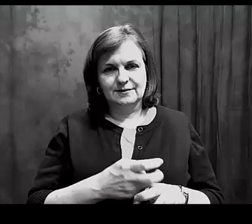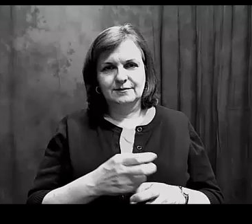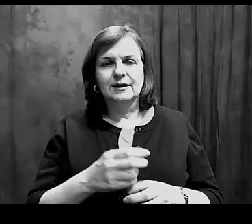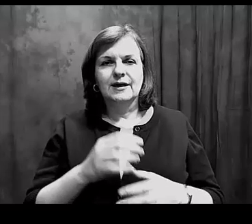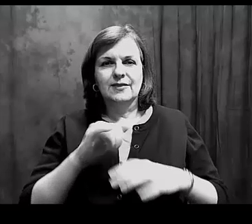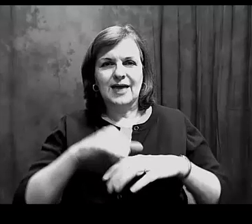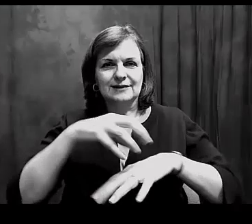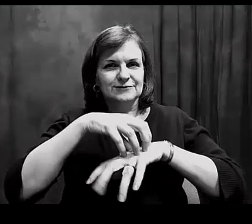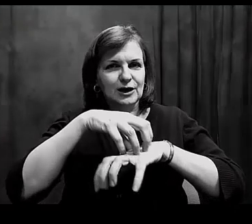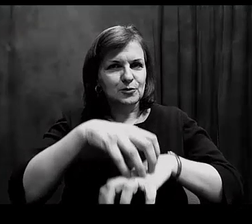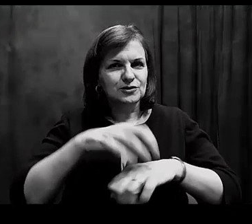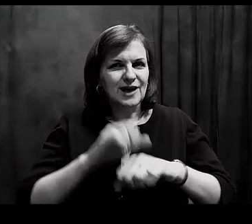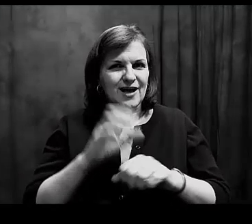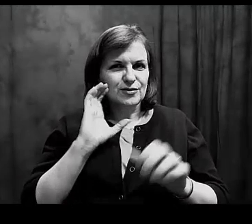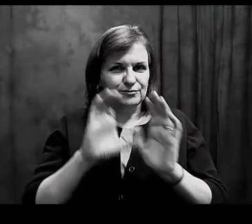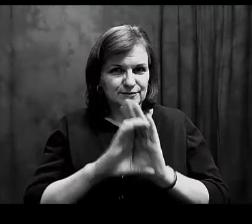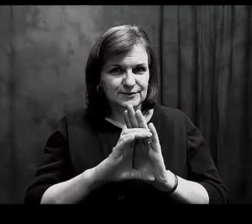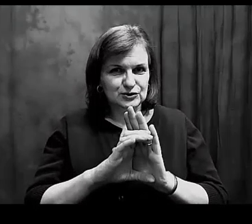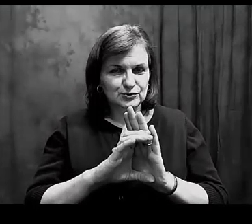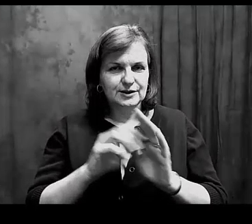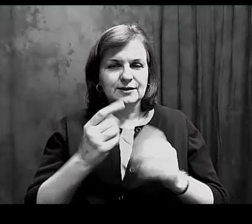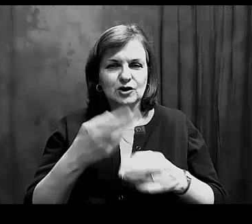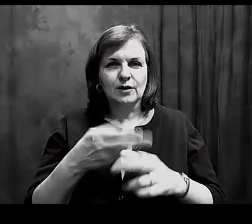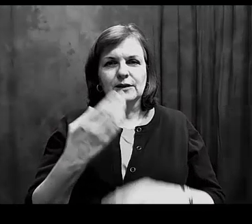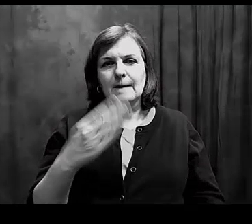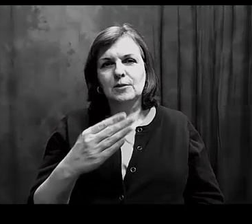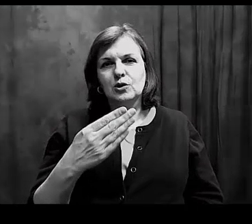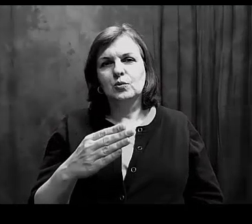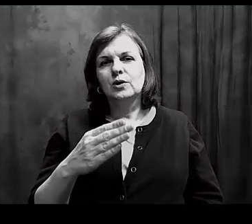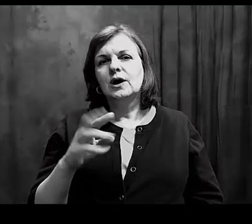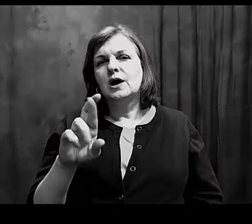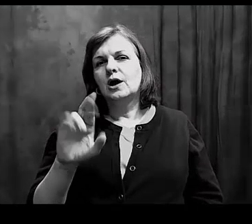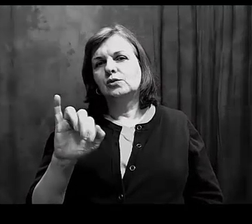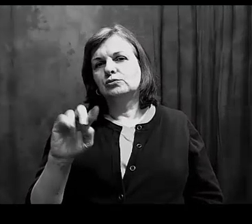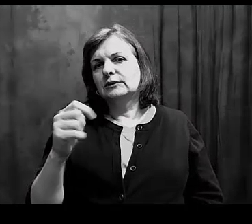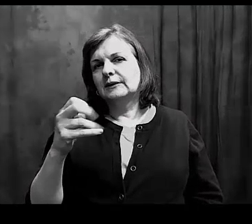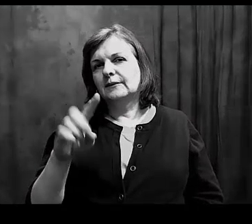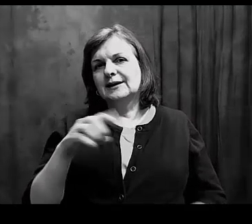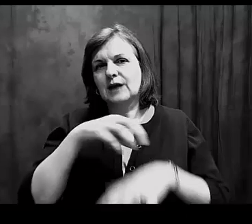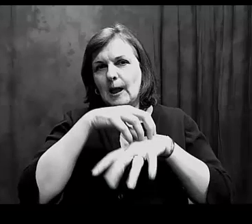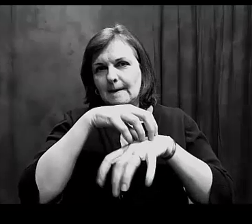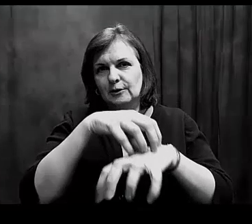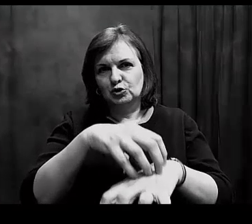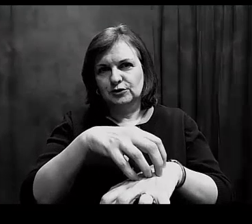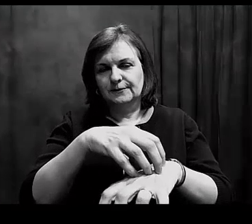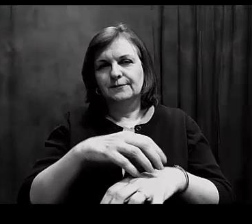folks attention this octopus on the slide is a blue ringed octopus